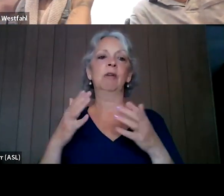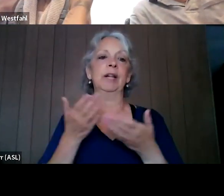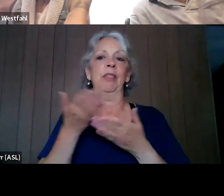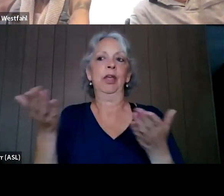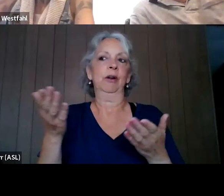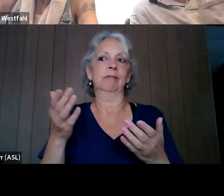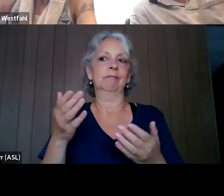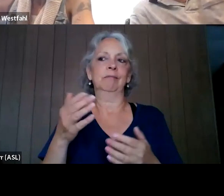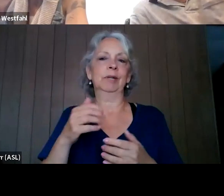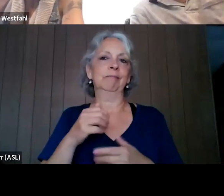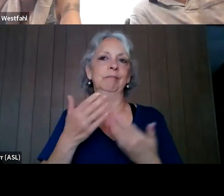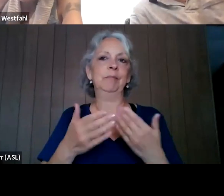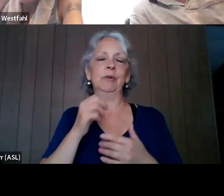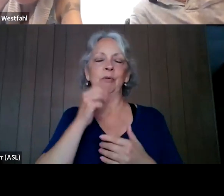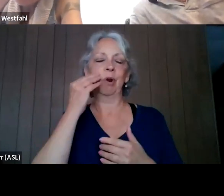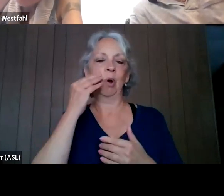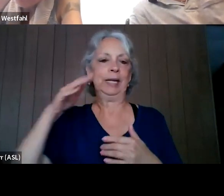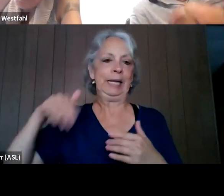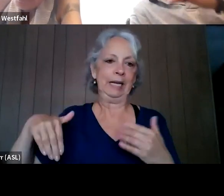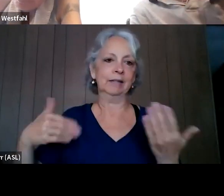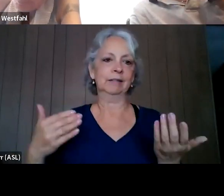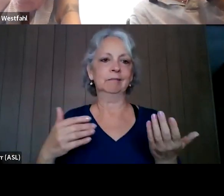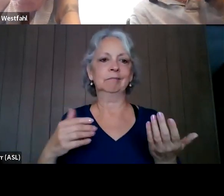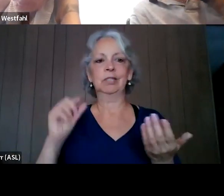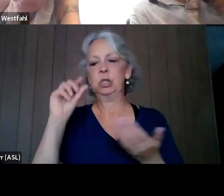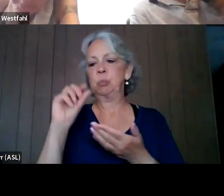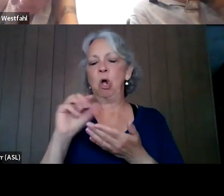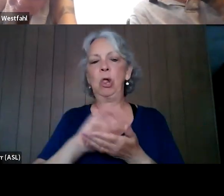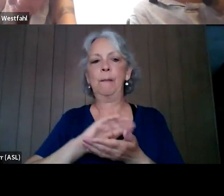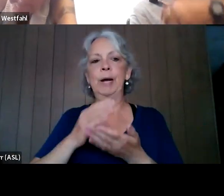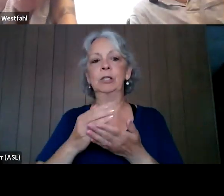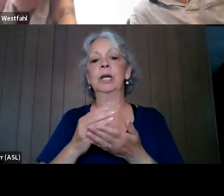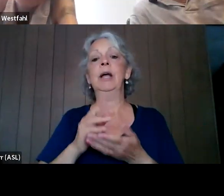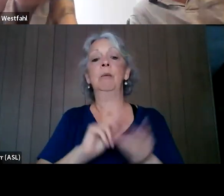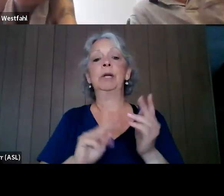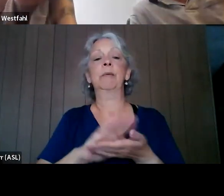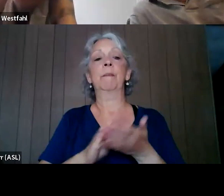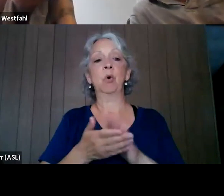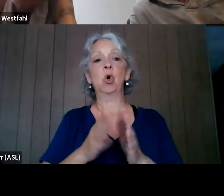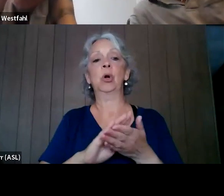It's just in small amounts, and as people get more and more addicted it's gonna become more of a problem.